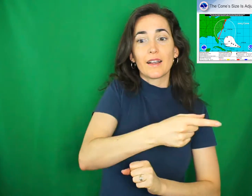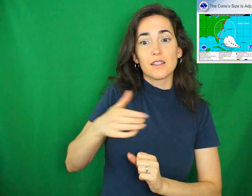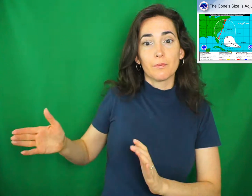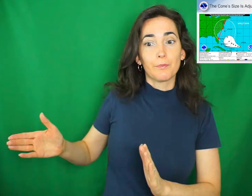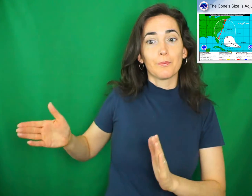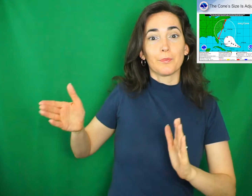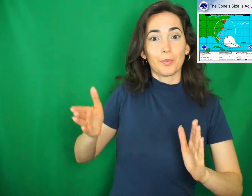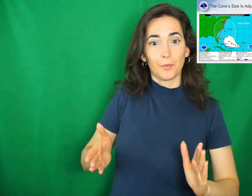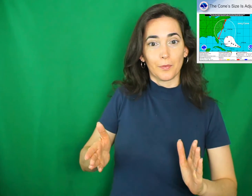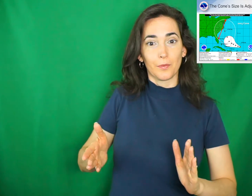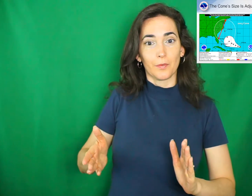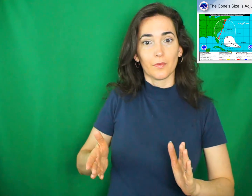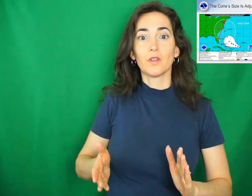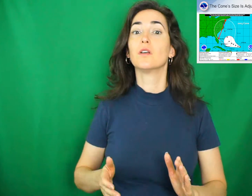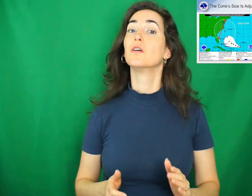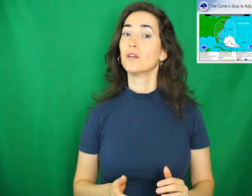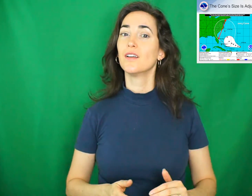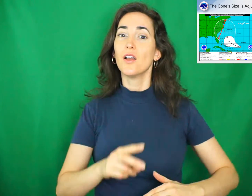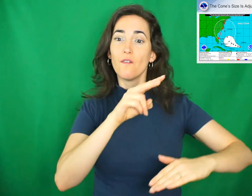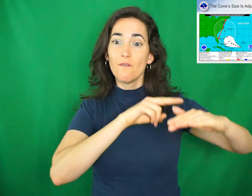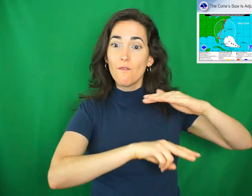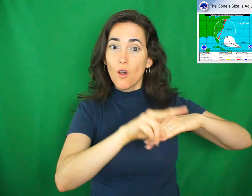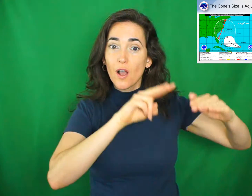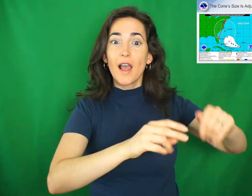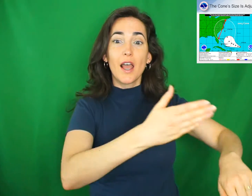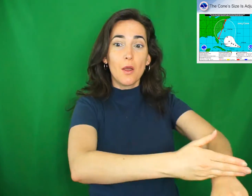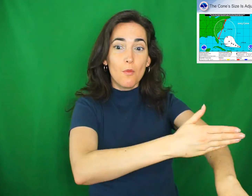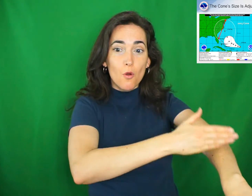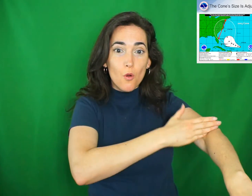Since forecast errors have been getting smaller, the cone has been shrinking as well.